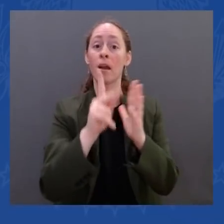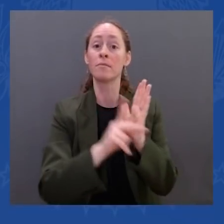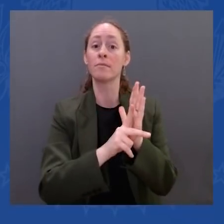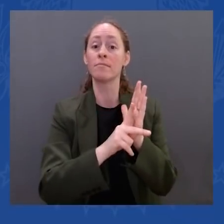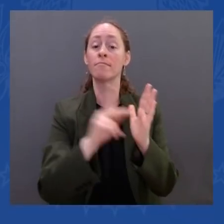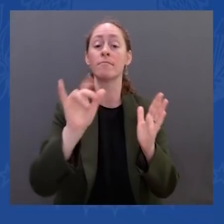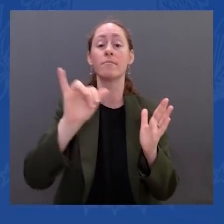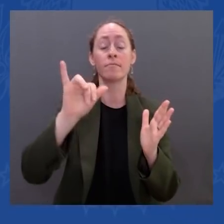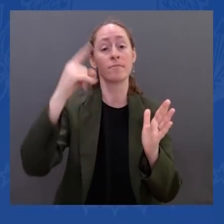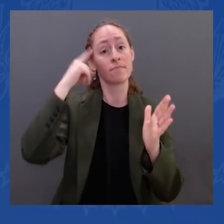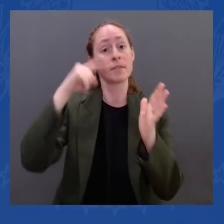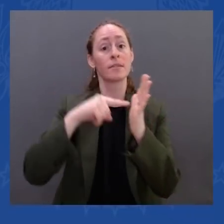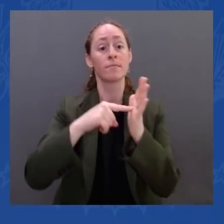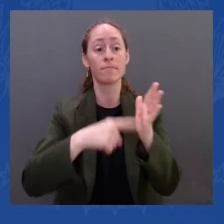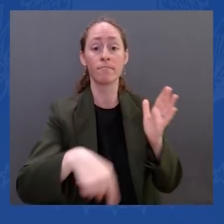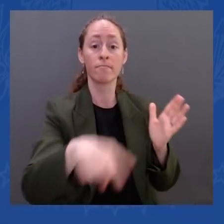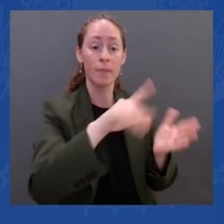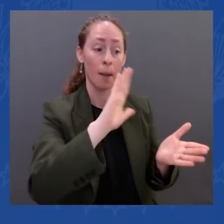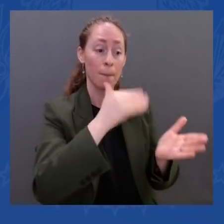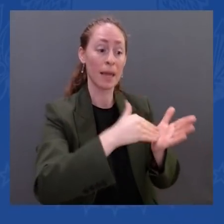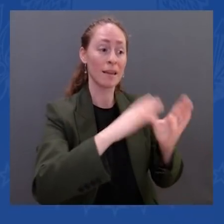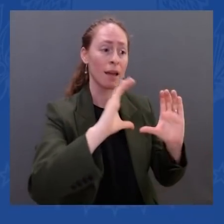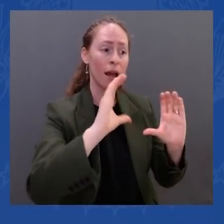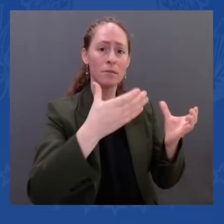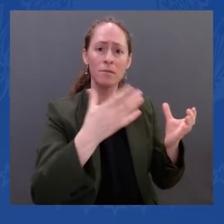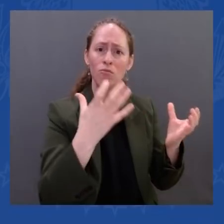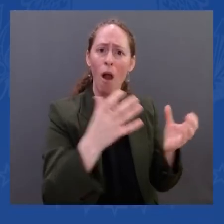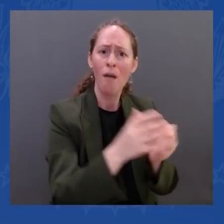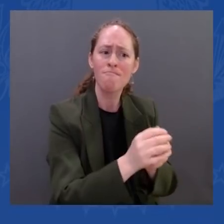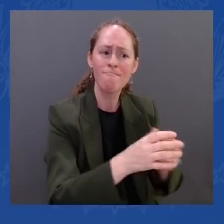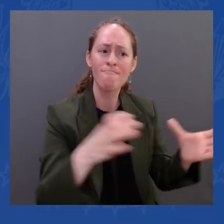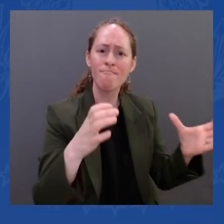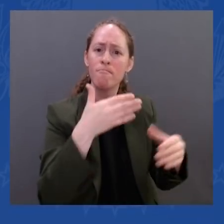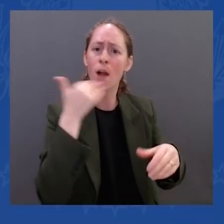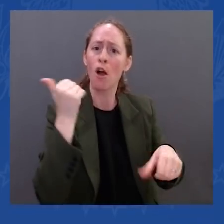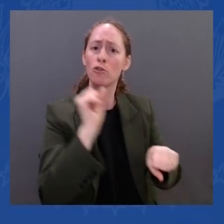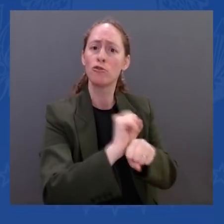of common economic policies among major countries.